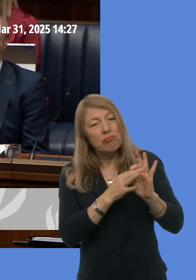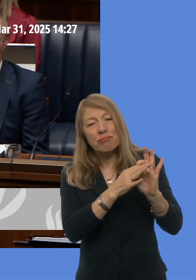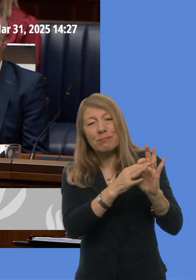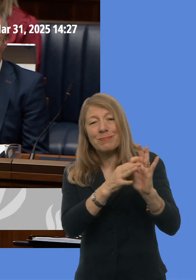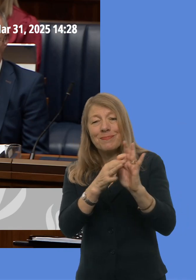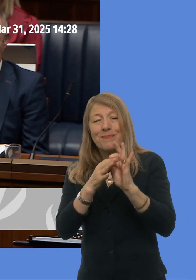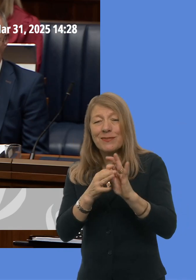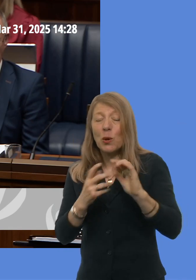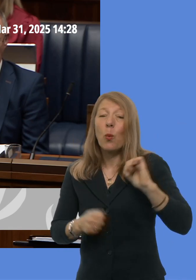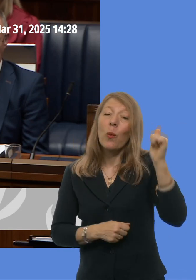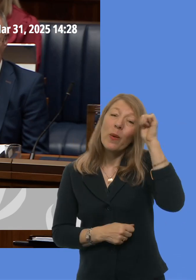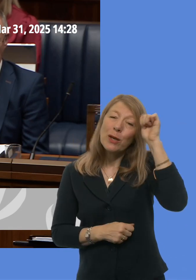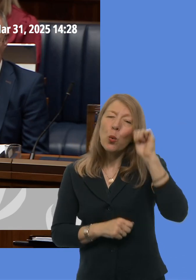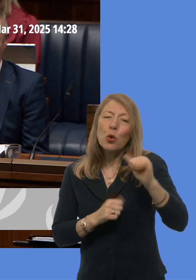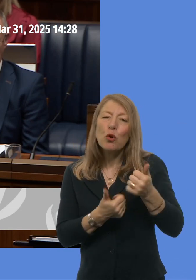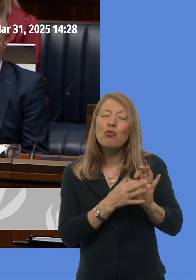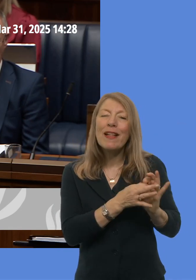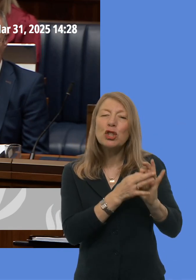deliver our ambition in the programme for government.